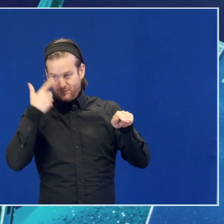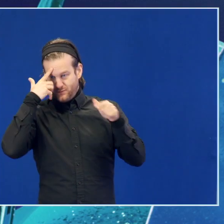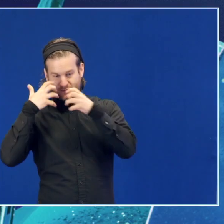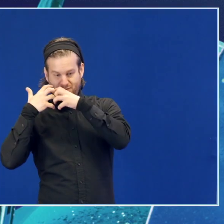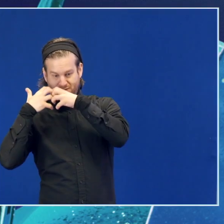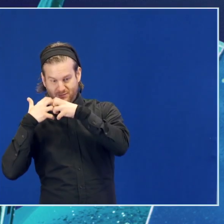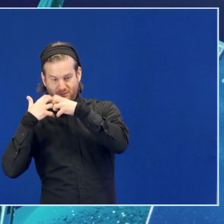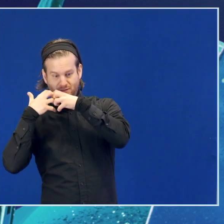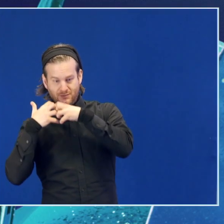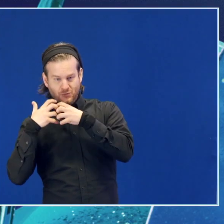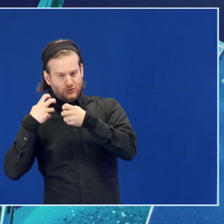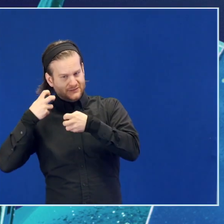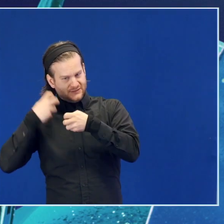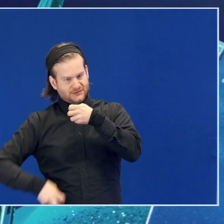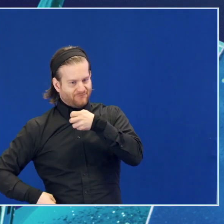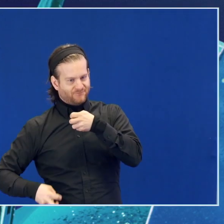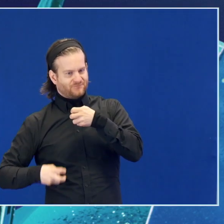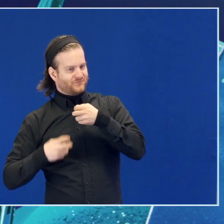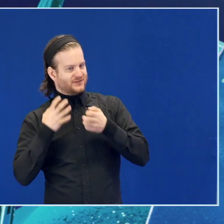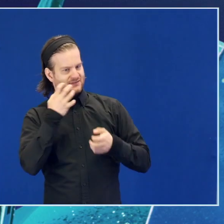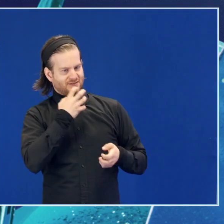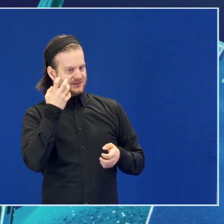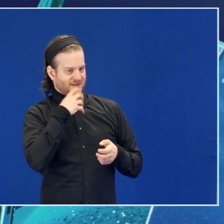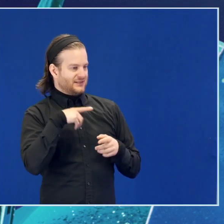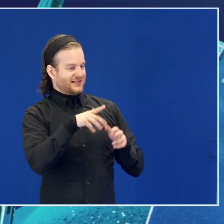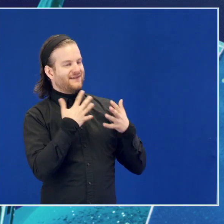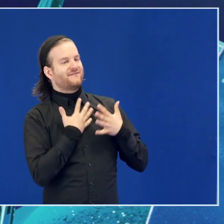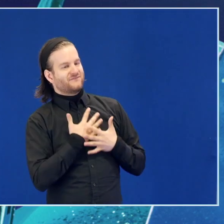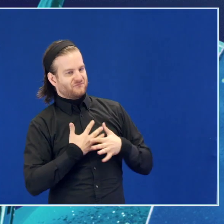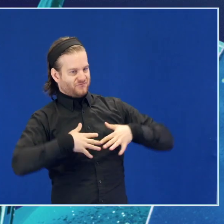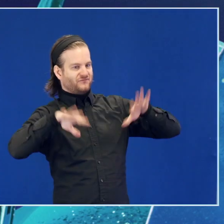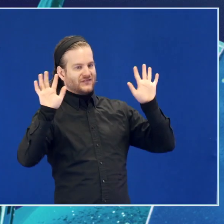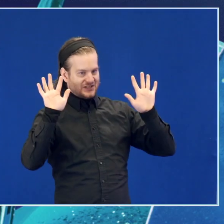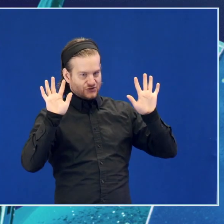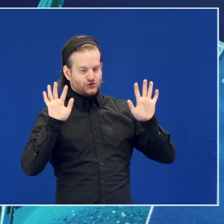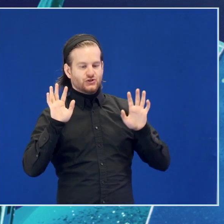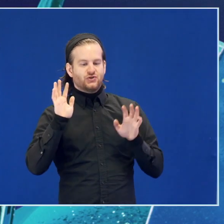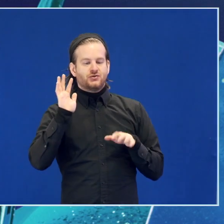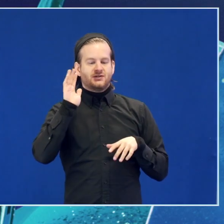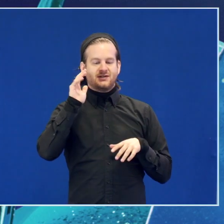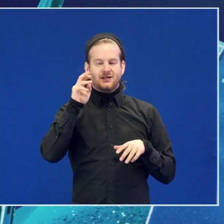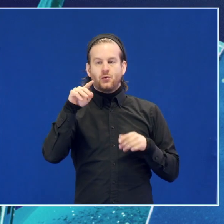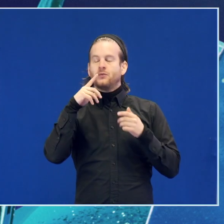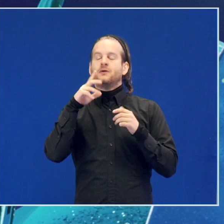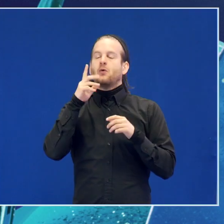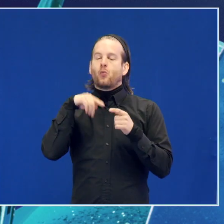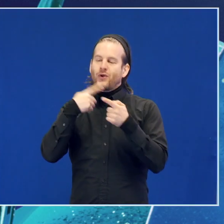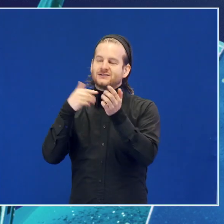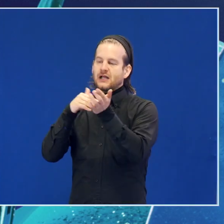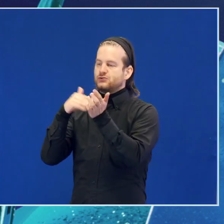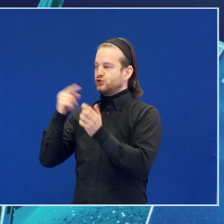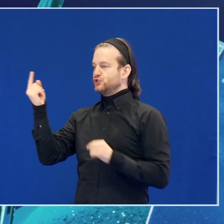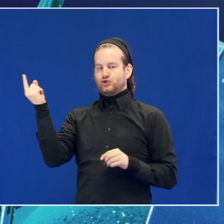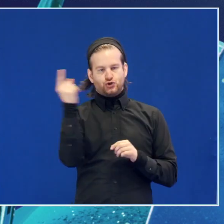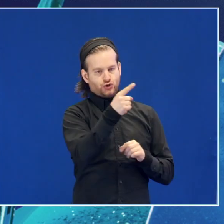Afterwards, when they were checking her out, they gave me some medicine, and to get the medicine,